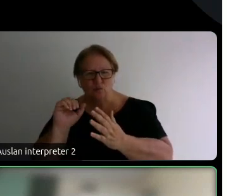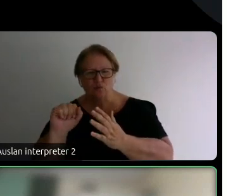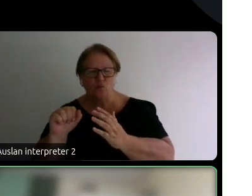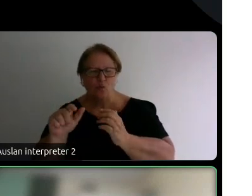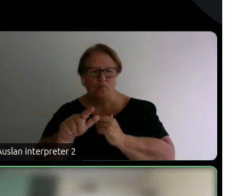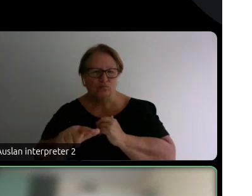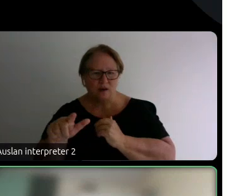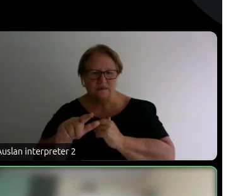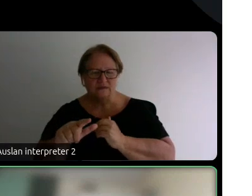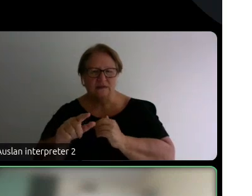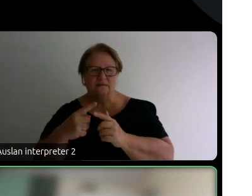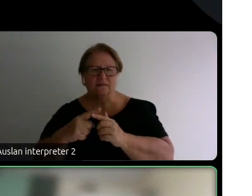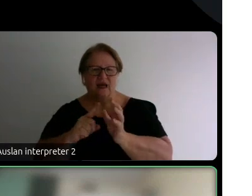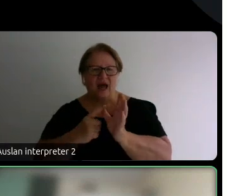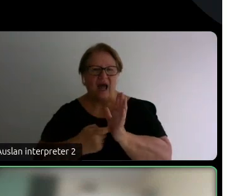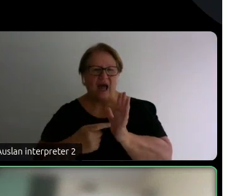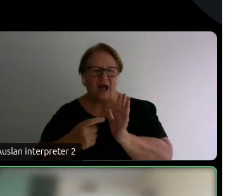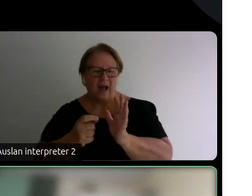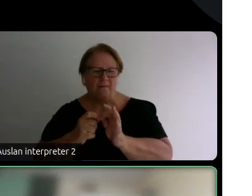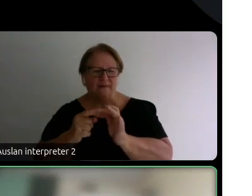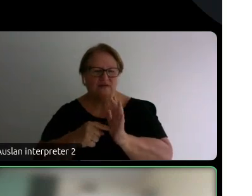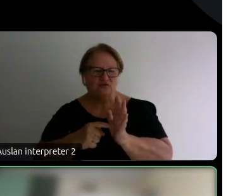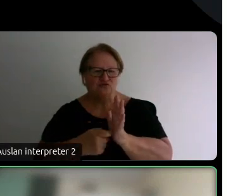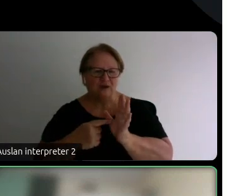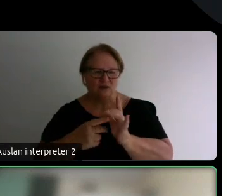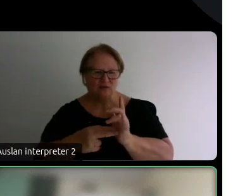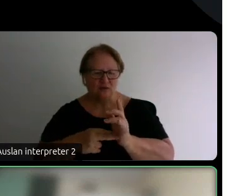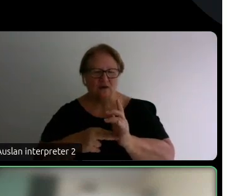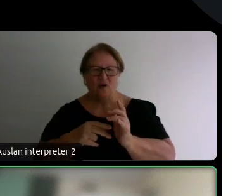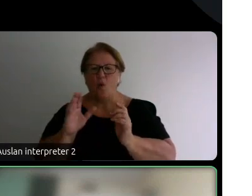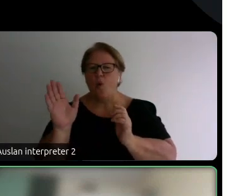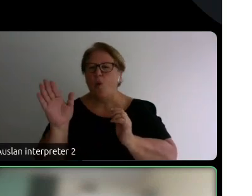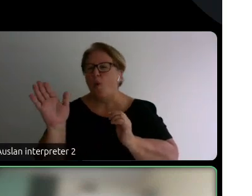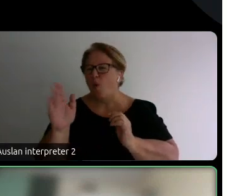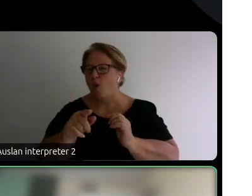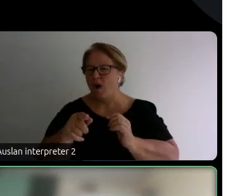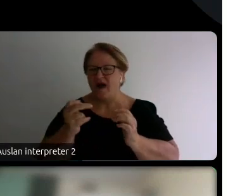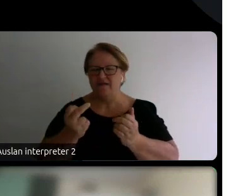And all of our resources are available on the legal aid website in the publication section.